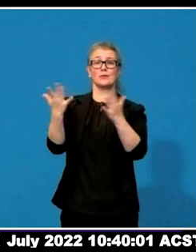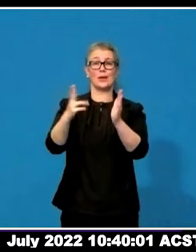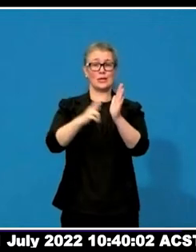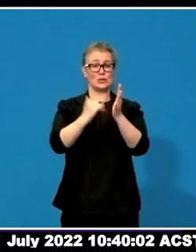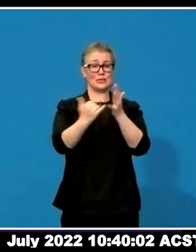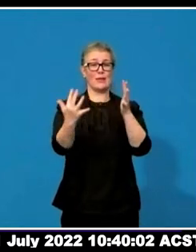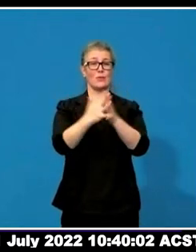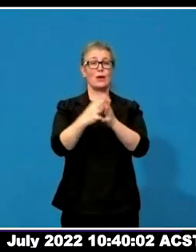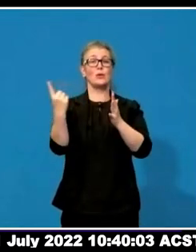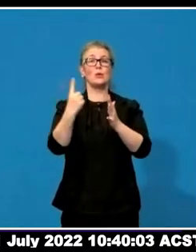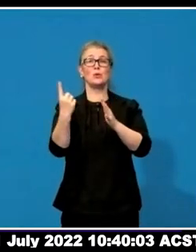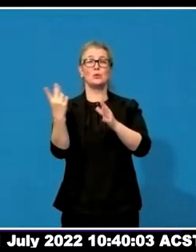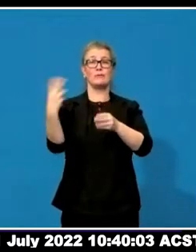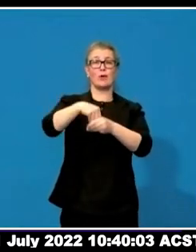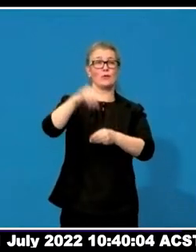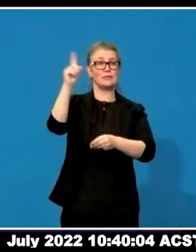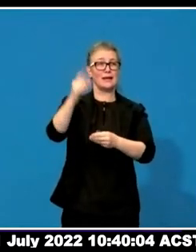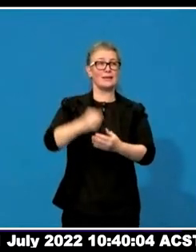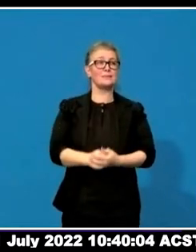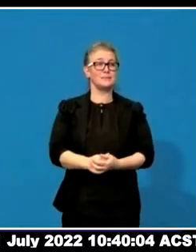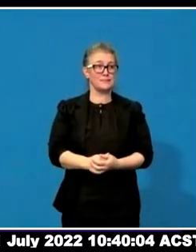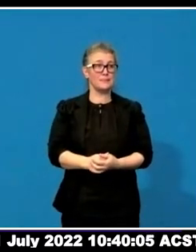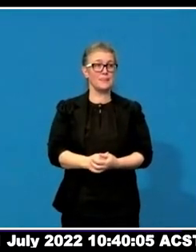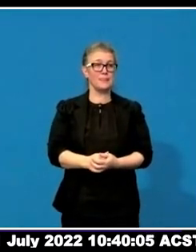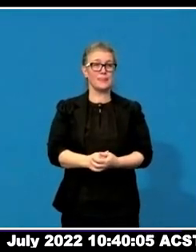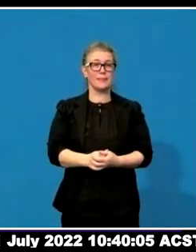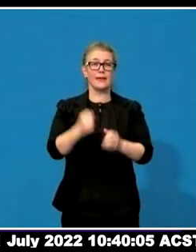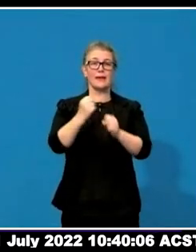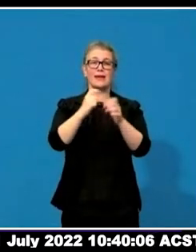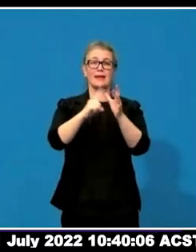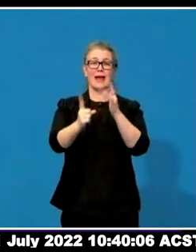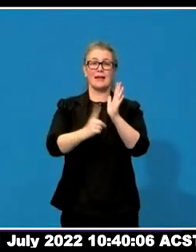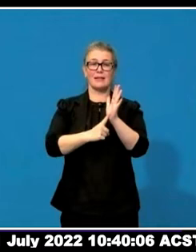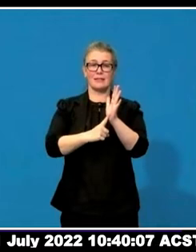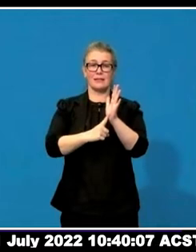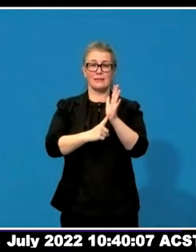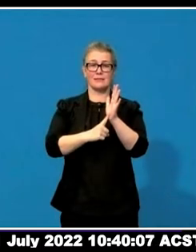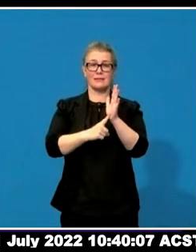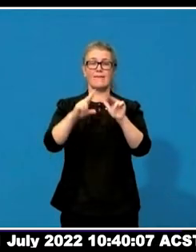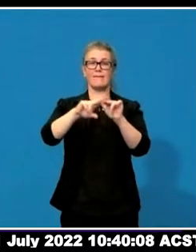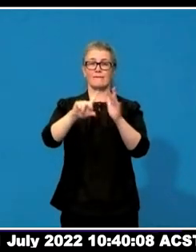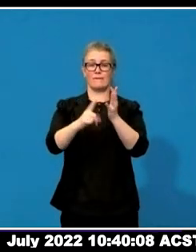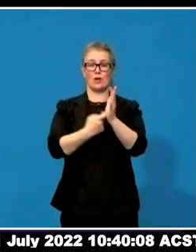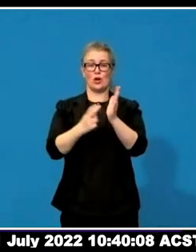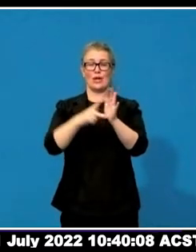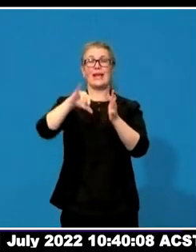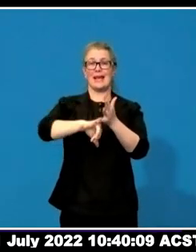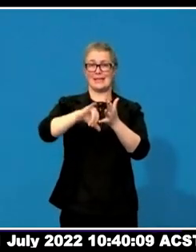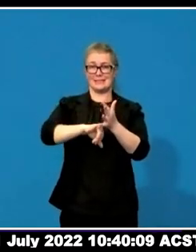Thank you, Chair. My name is Gail Furness, and I appear for the State of New South Wales instructed by the Crown Solicitor's Office. CHAIR: Thank you, Ms Furness.